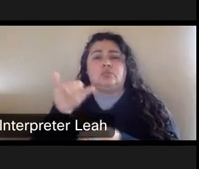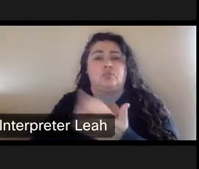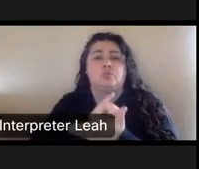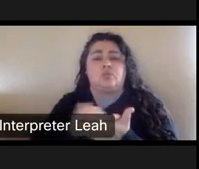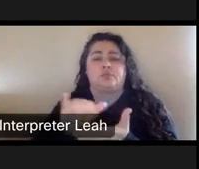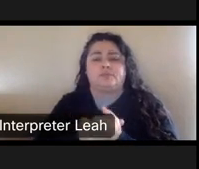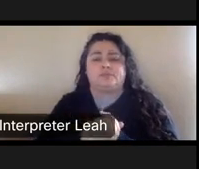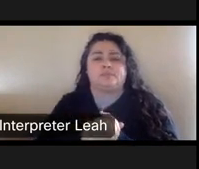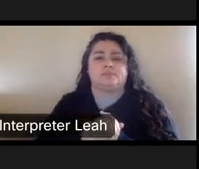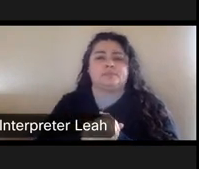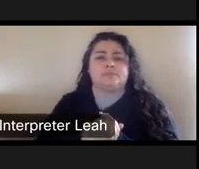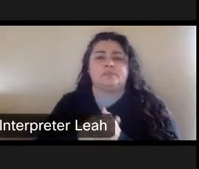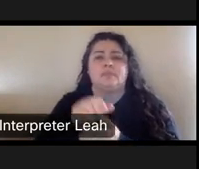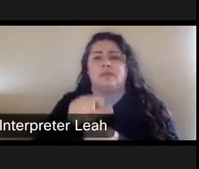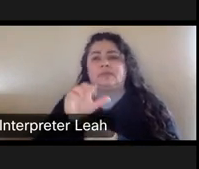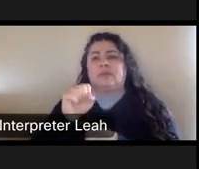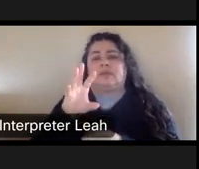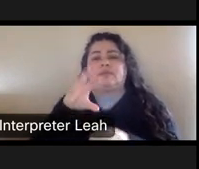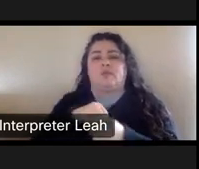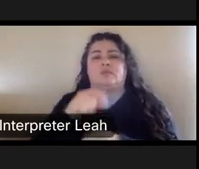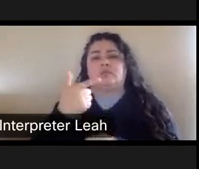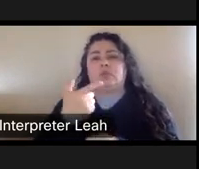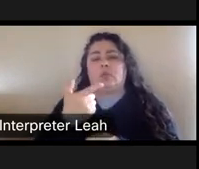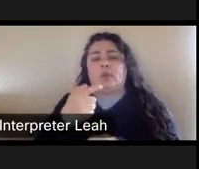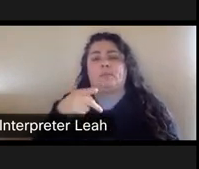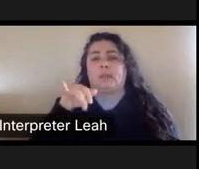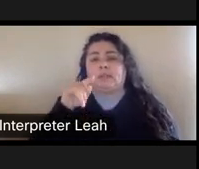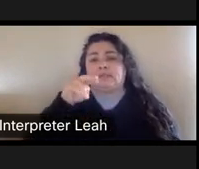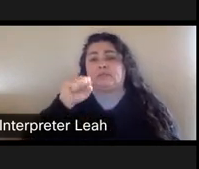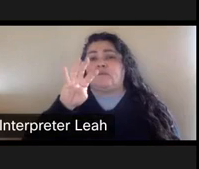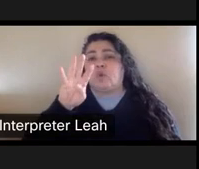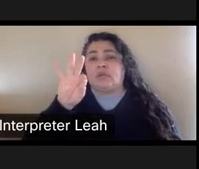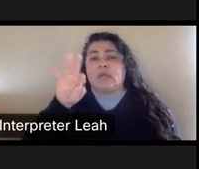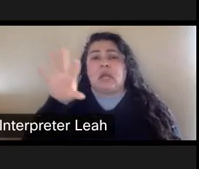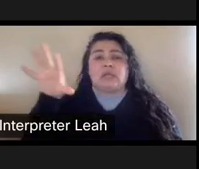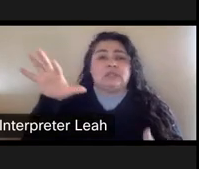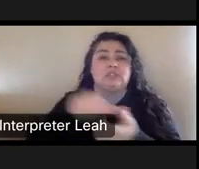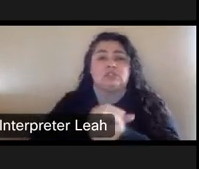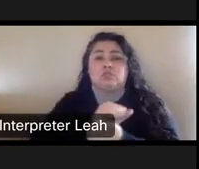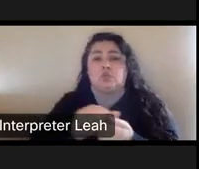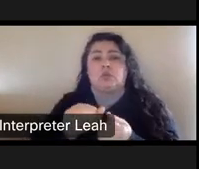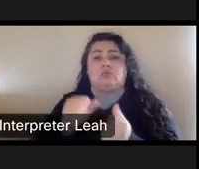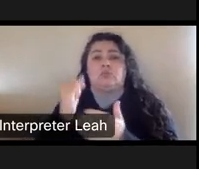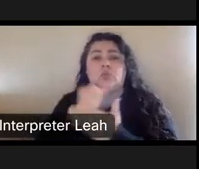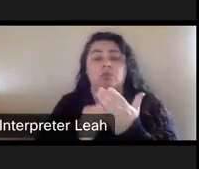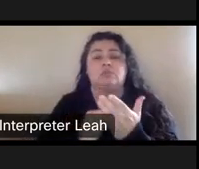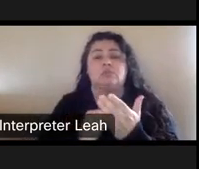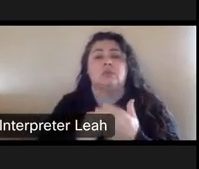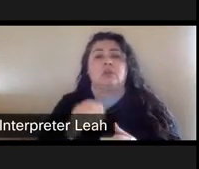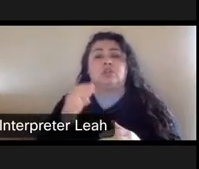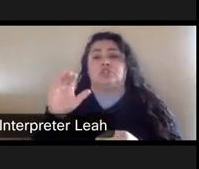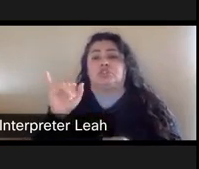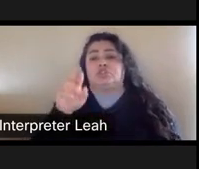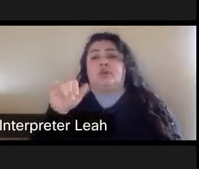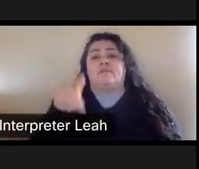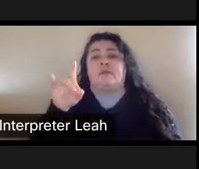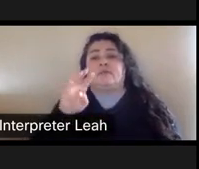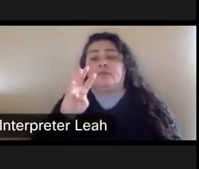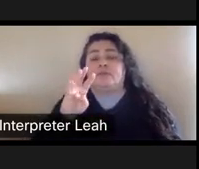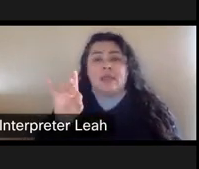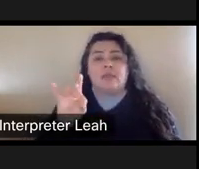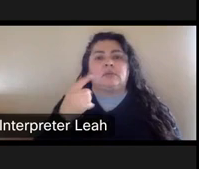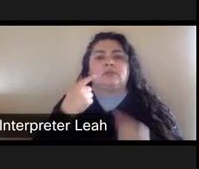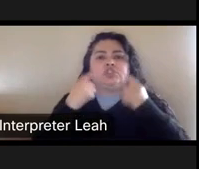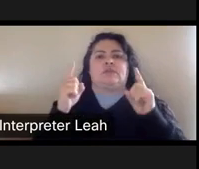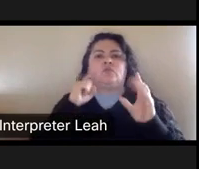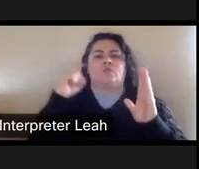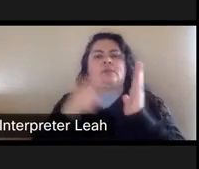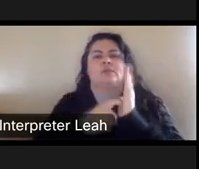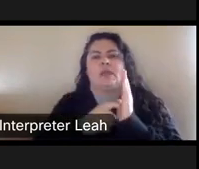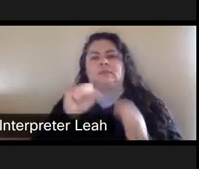So this case involved 21 plaintiffs, there were 49 destroyed works and the jury found that 28 of those 49 works had achieved recognized stature 8 more had been mutilated,